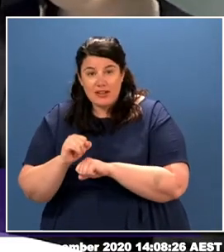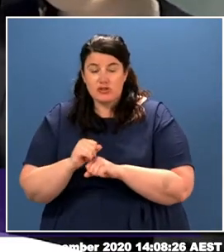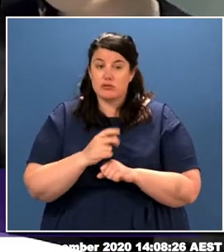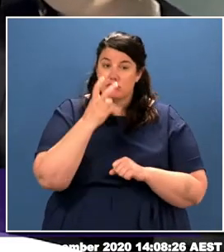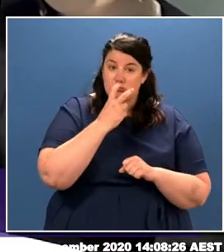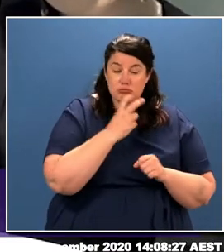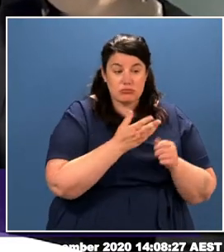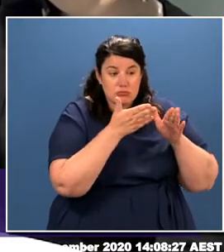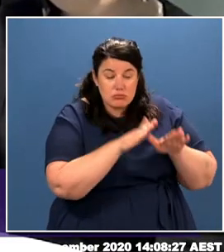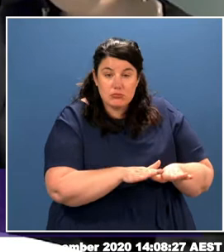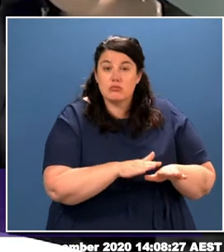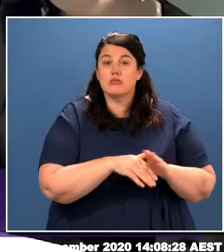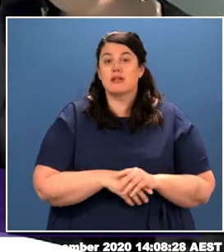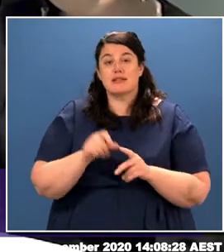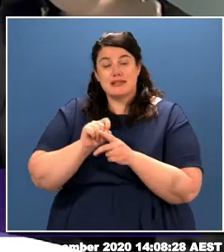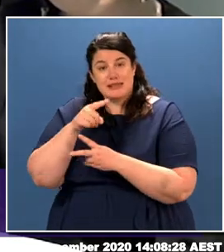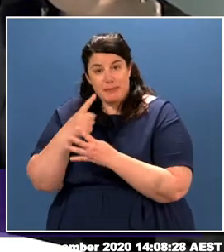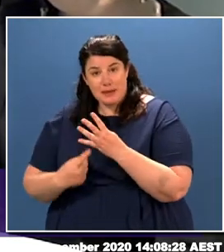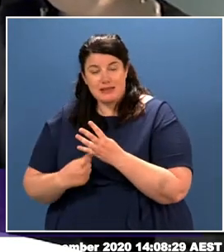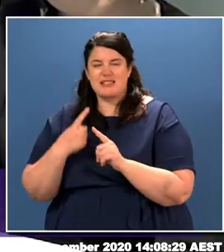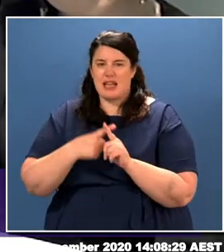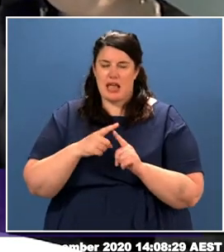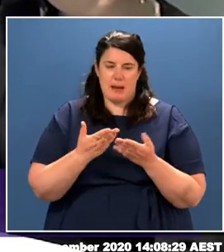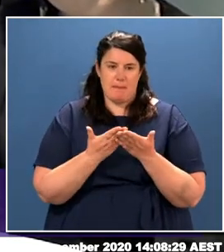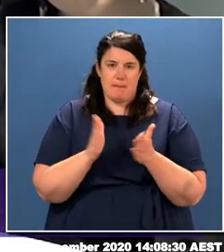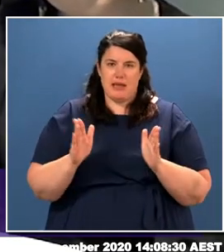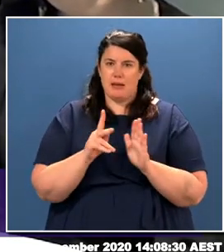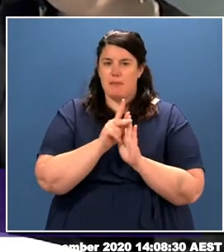and aged care, disability and we have a broad policy advocacy agenda.